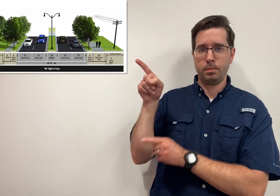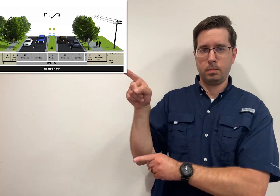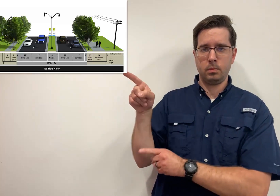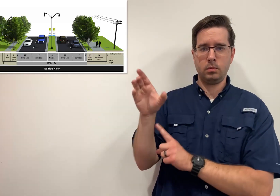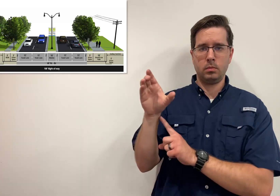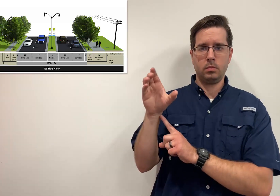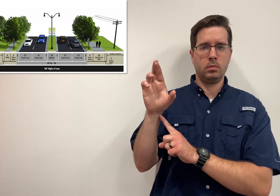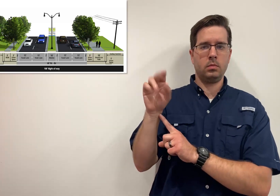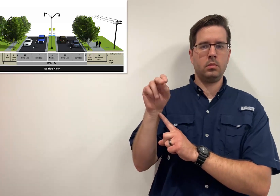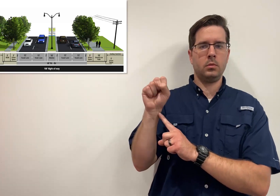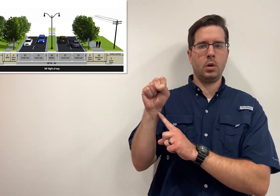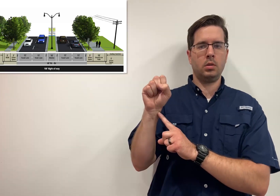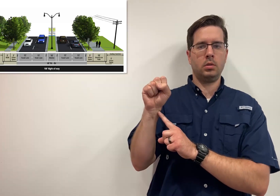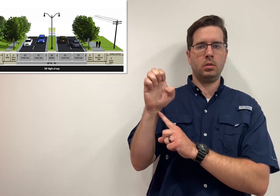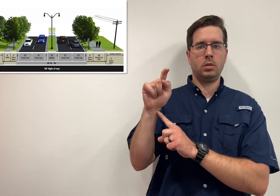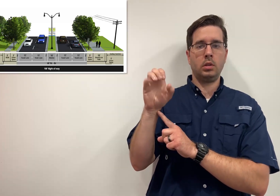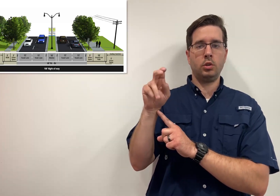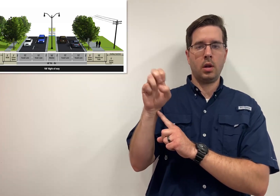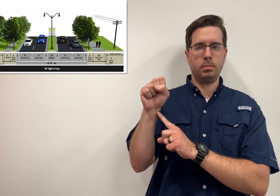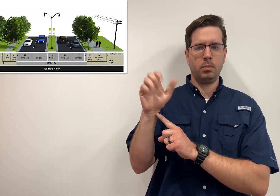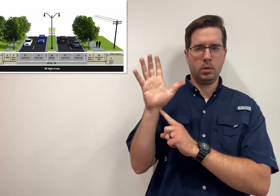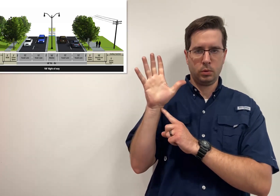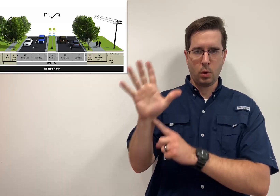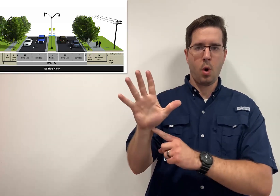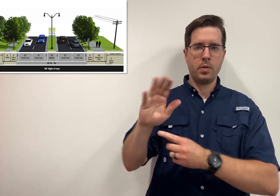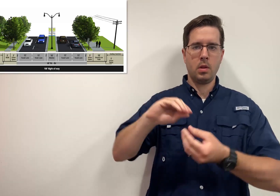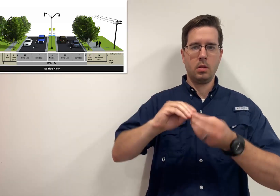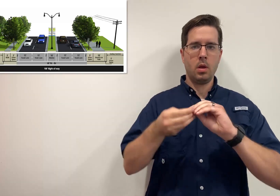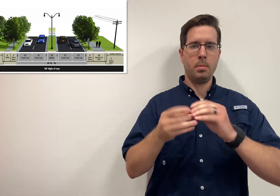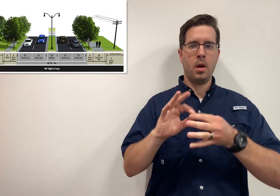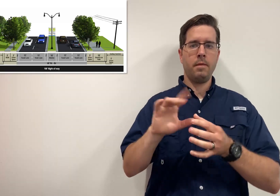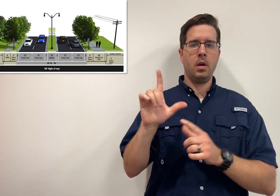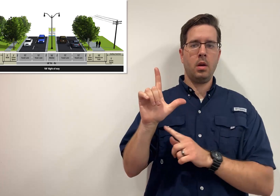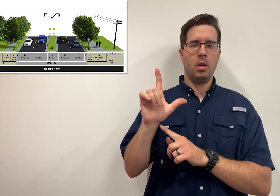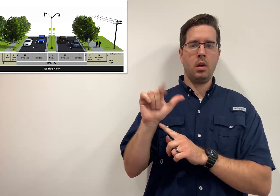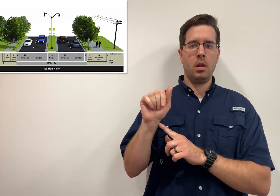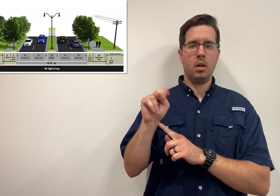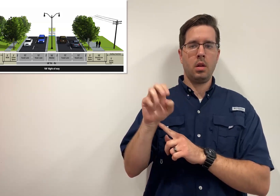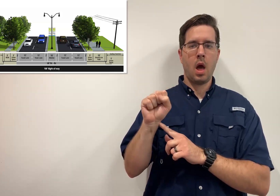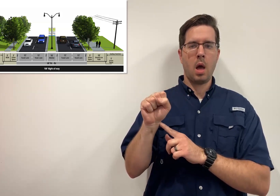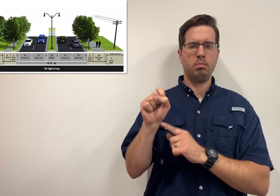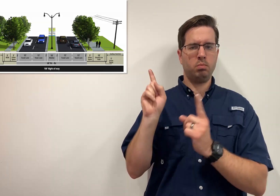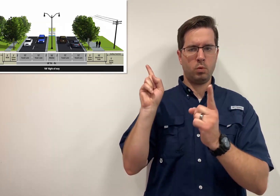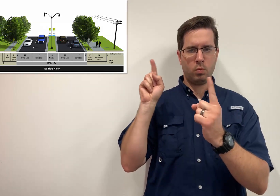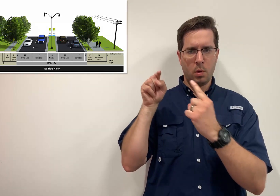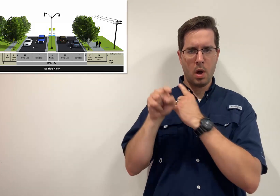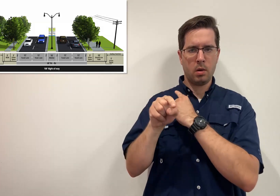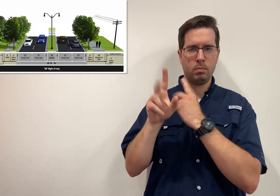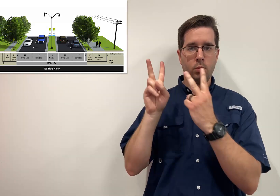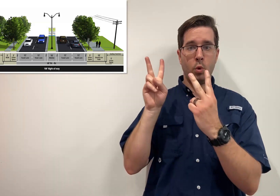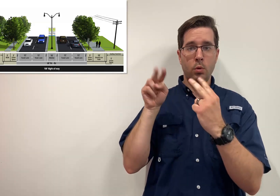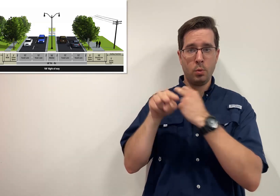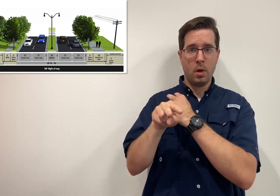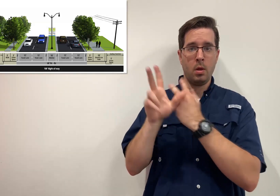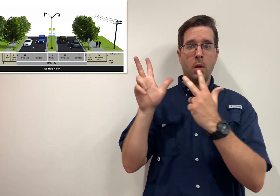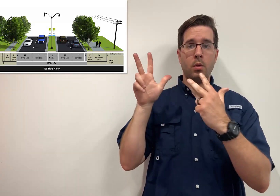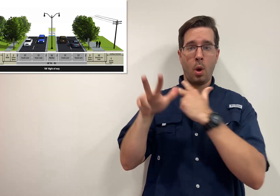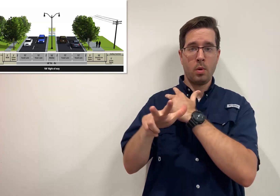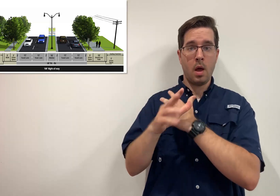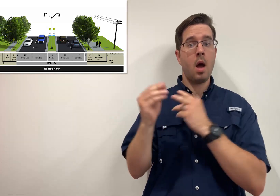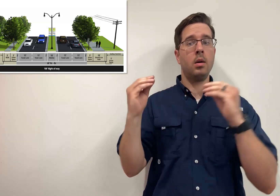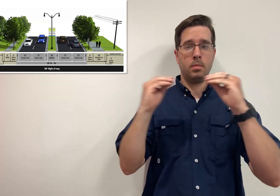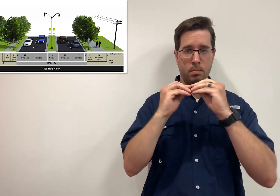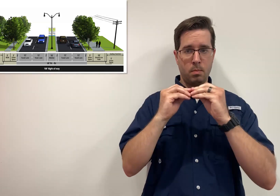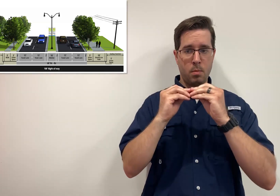Cross sections show the number of lanes (whether it be 1-1, 2-2, 3-3, and more),